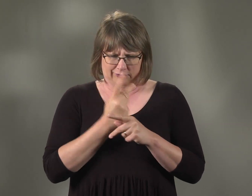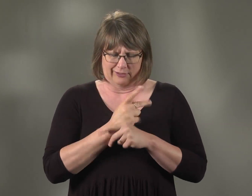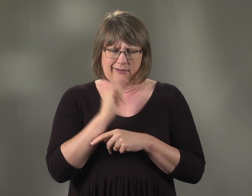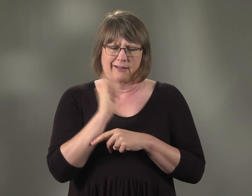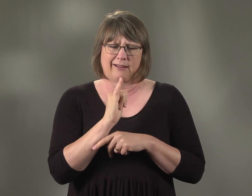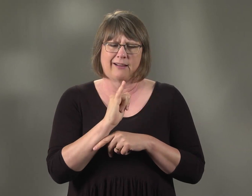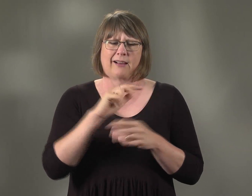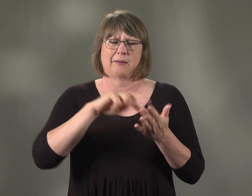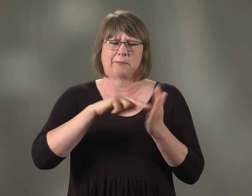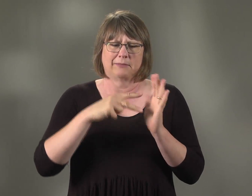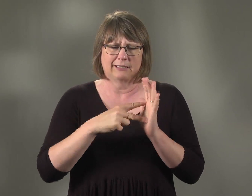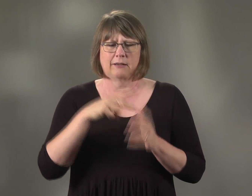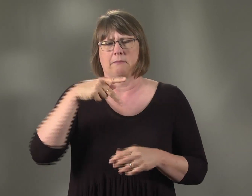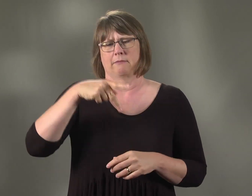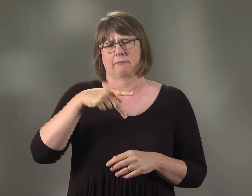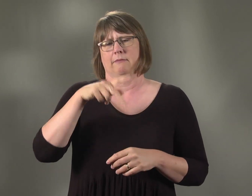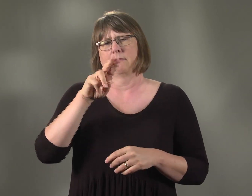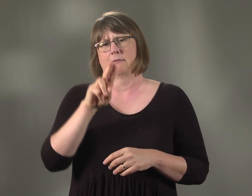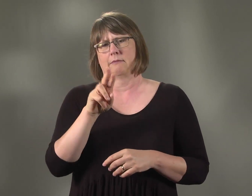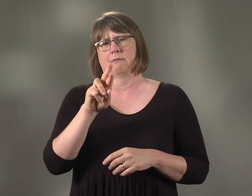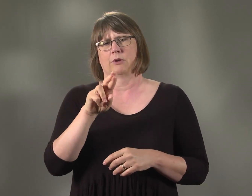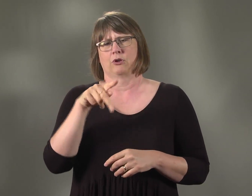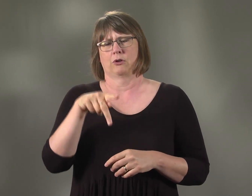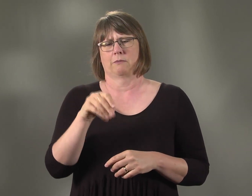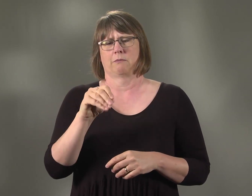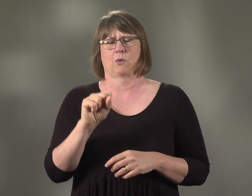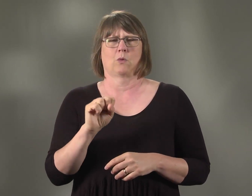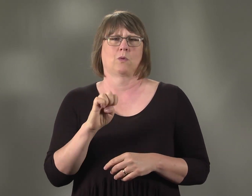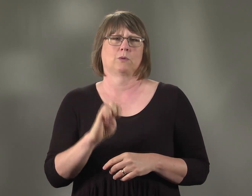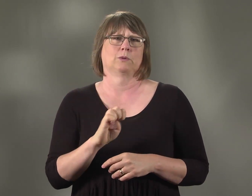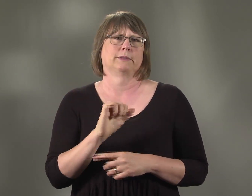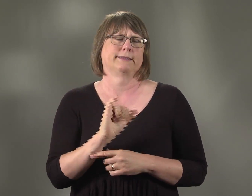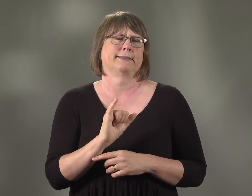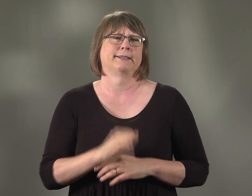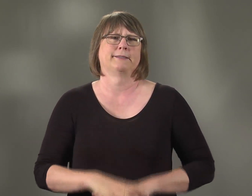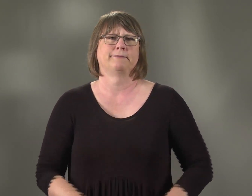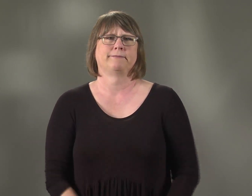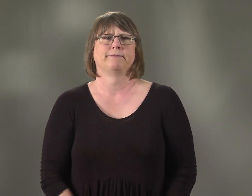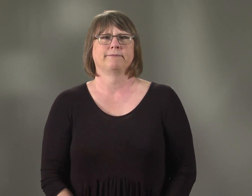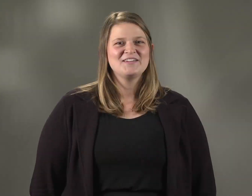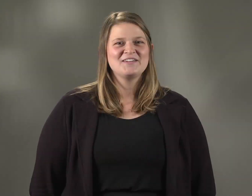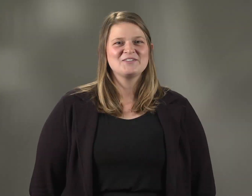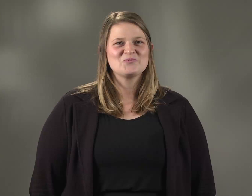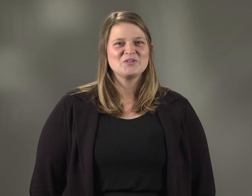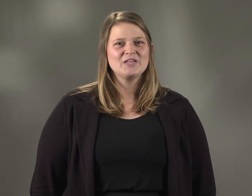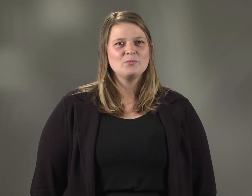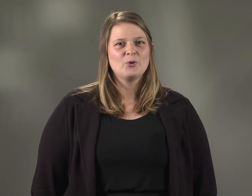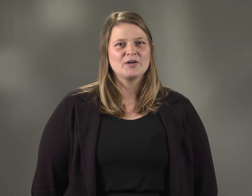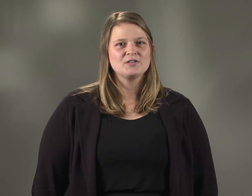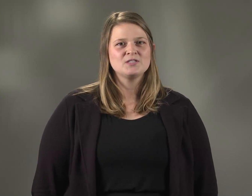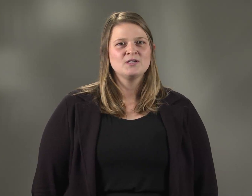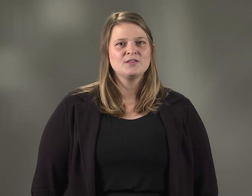when I finally learned the phrase on purpose. It is really important